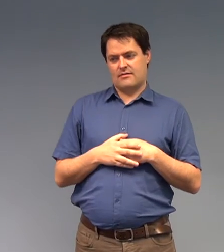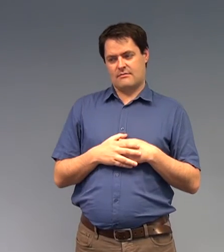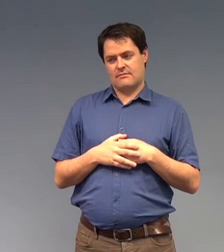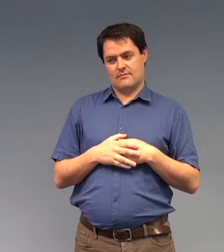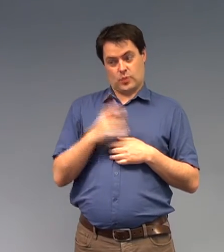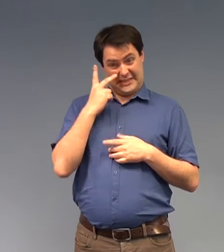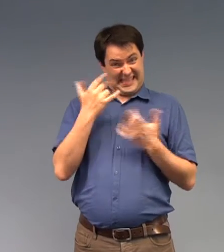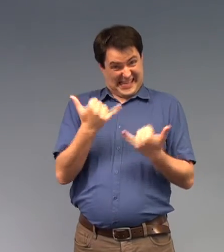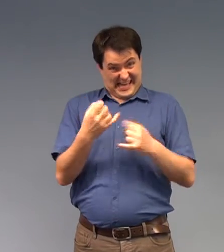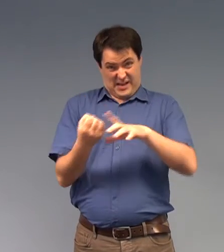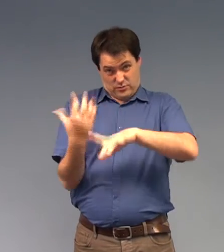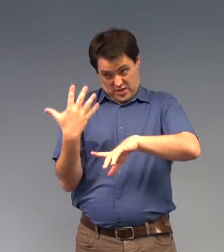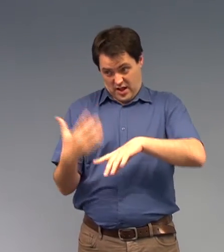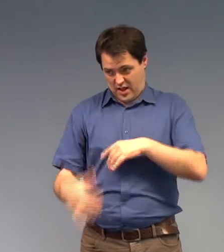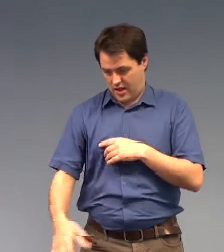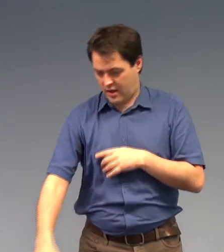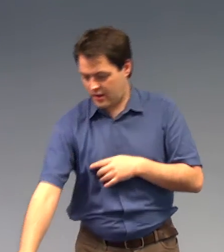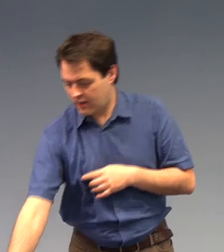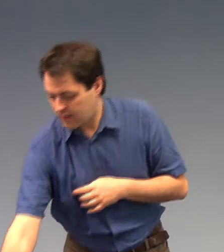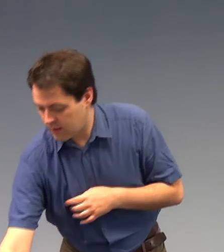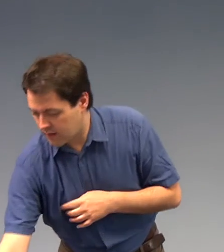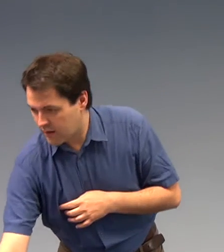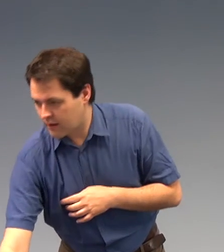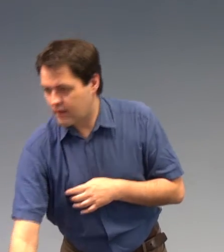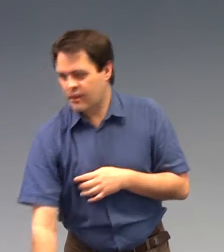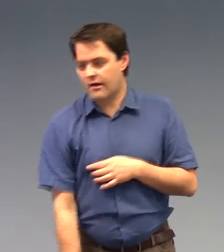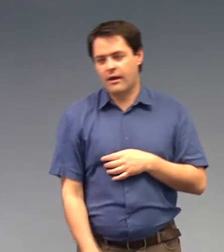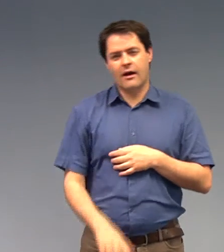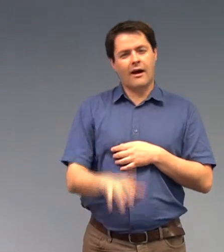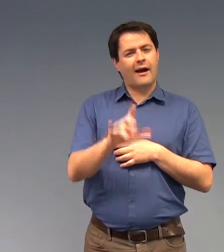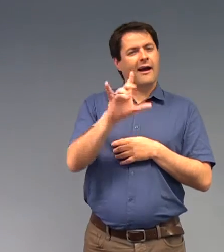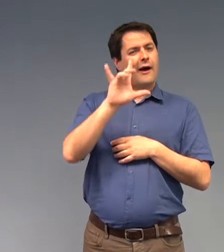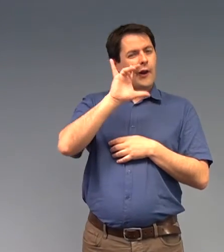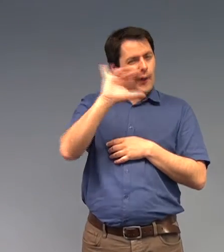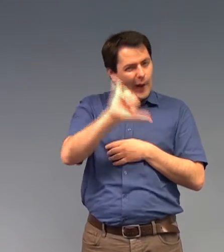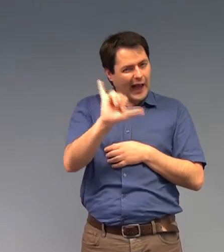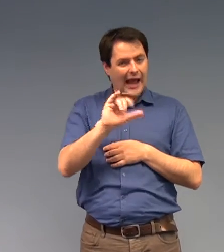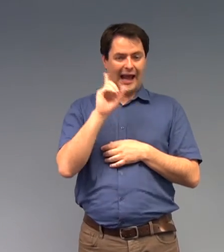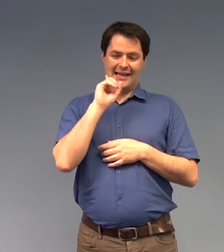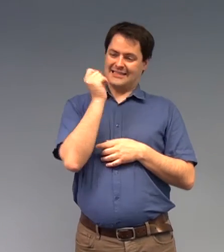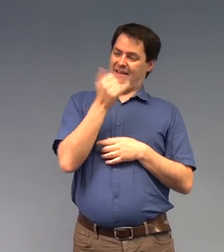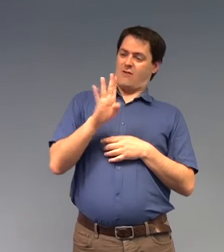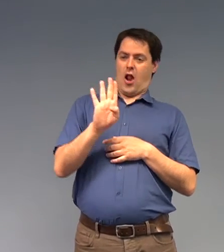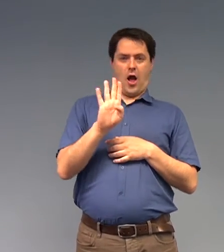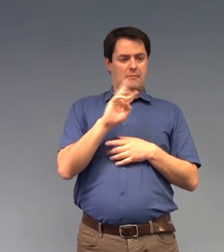There seems to be many Deaf people now who are undertaking that role.